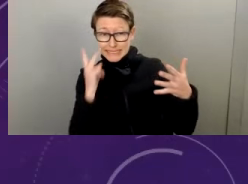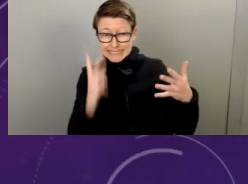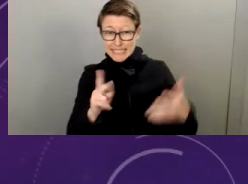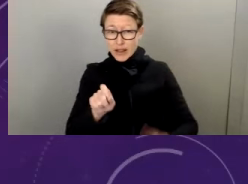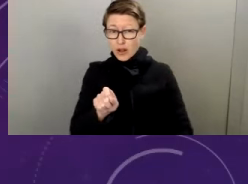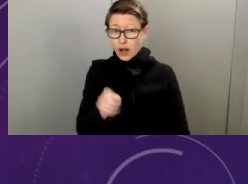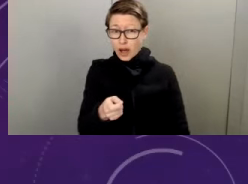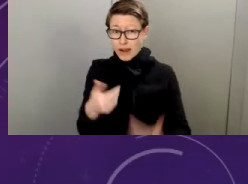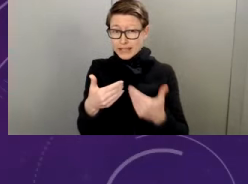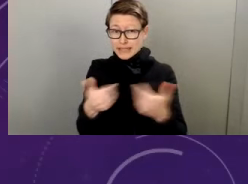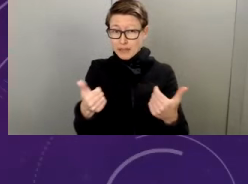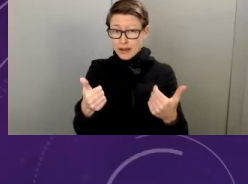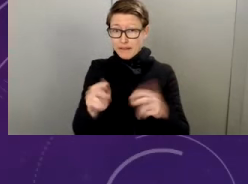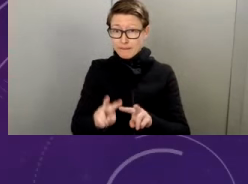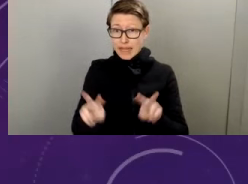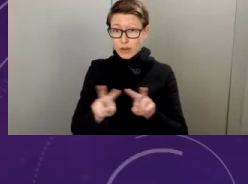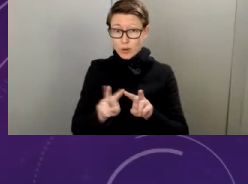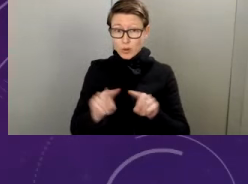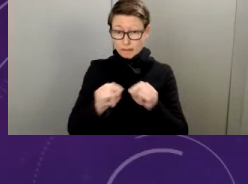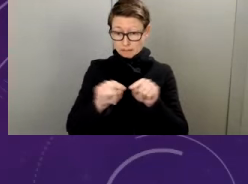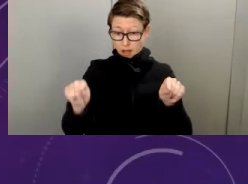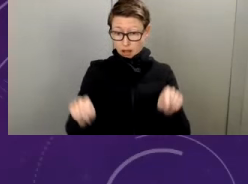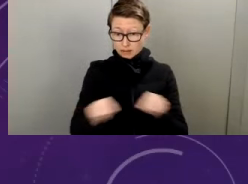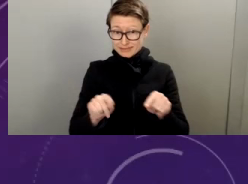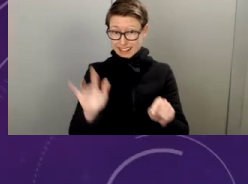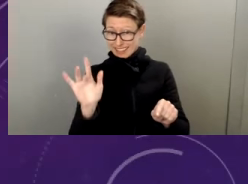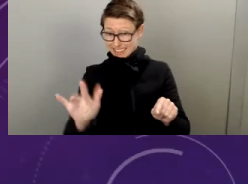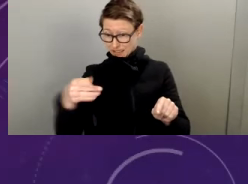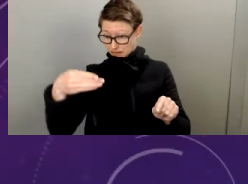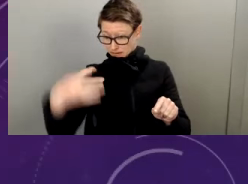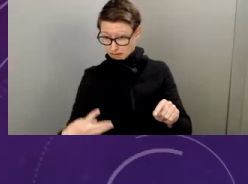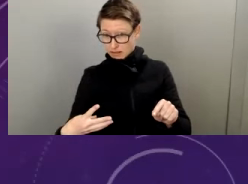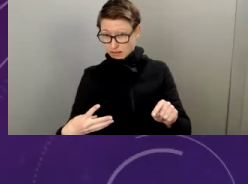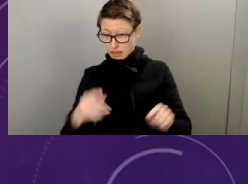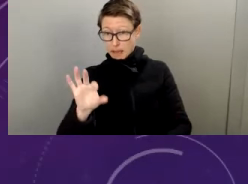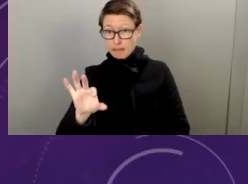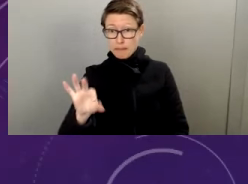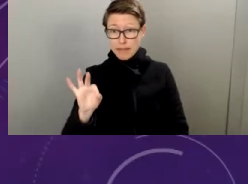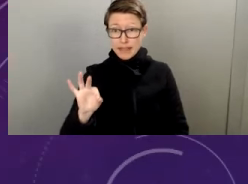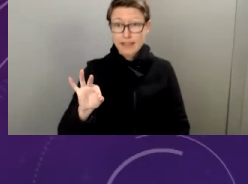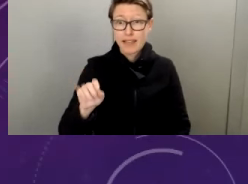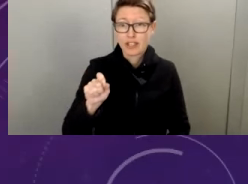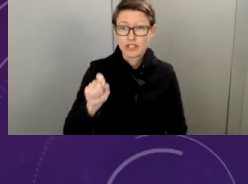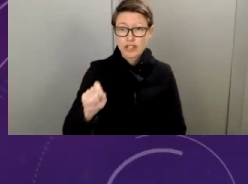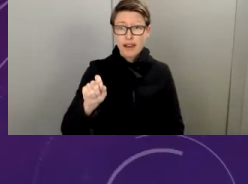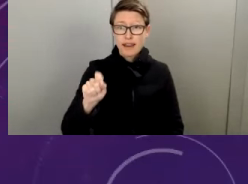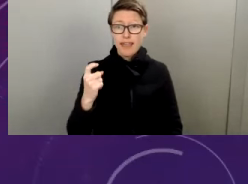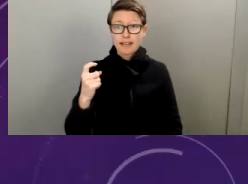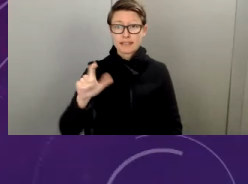When you click that box, you'll get a bunch of choices. From there you can pick the .xls or with the new versions